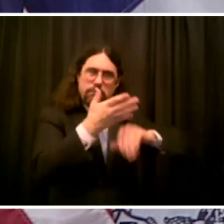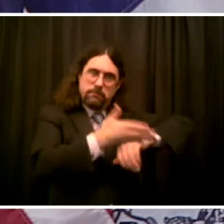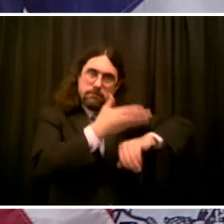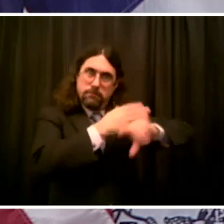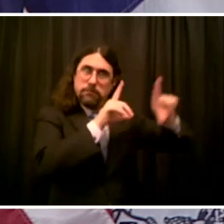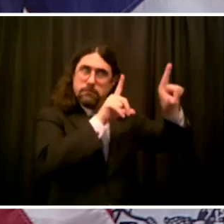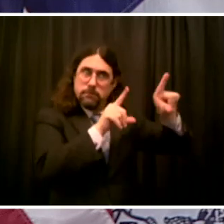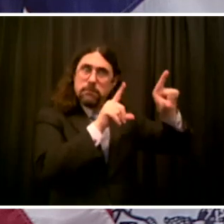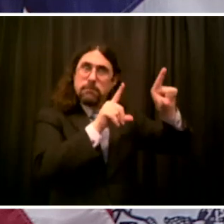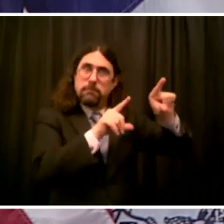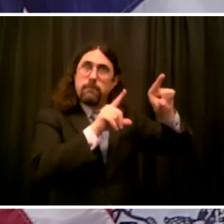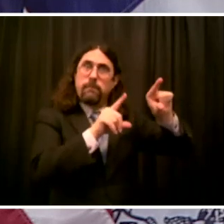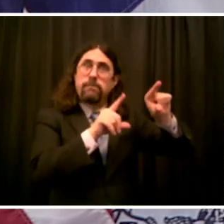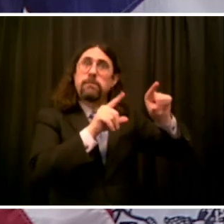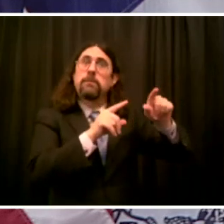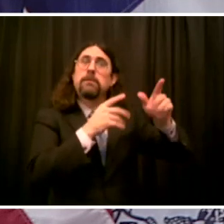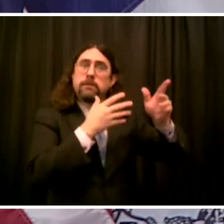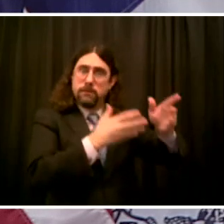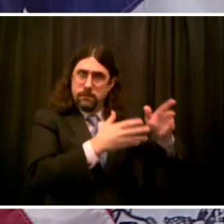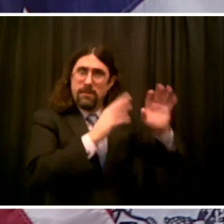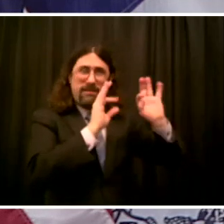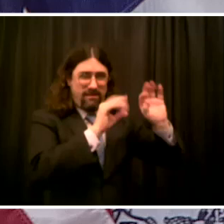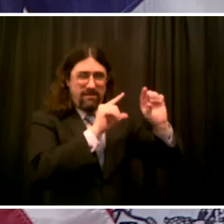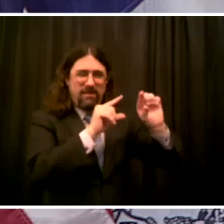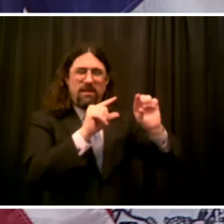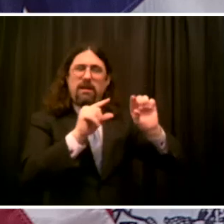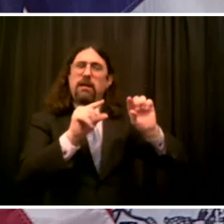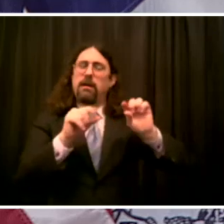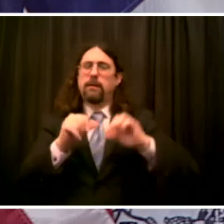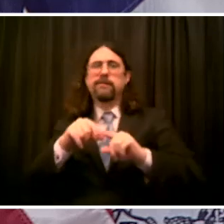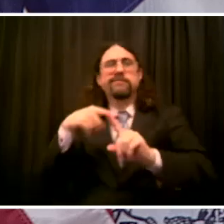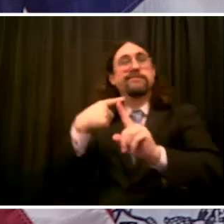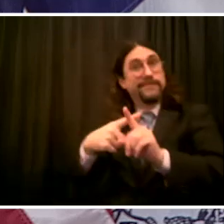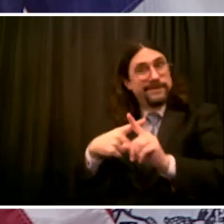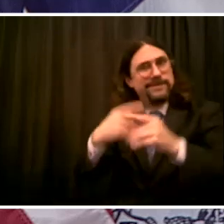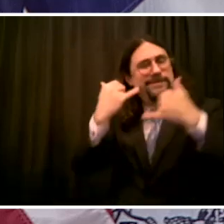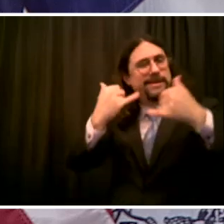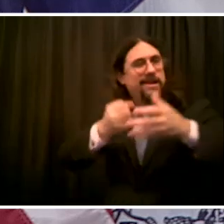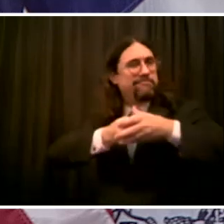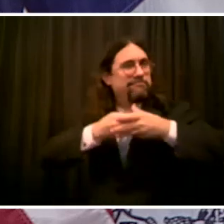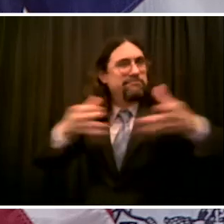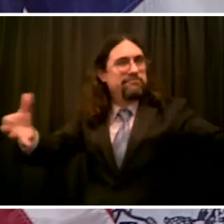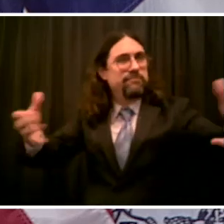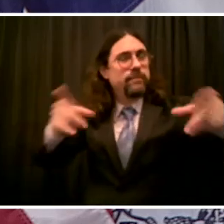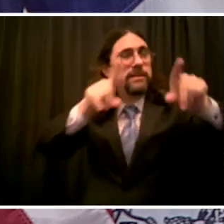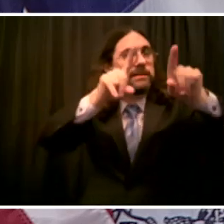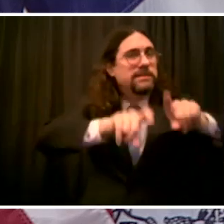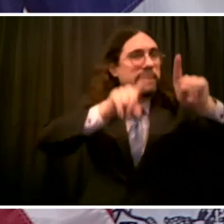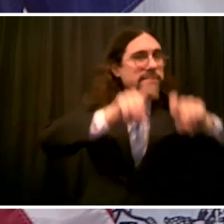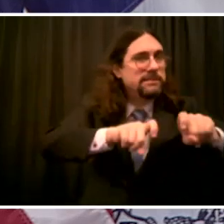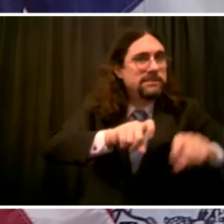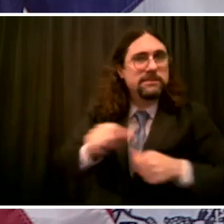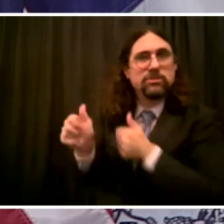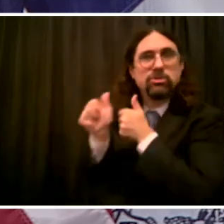TRACE INITIATIVE IS GOING TO HELP US EVEN MORE. AND TAHT'S COMING ONLINE IN THE